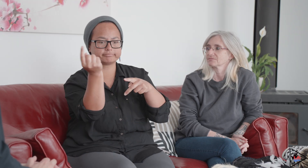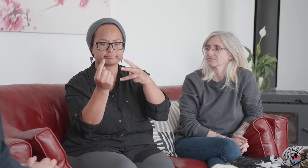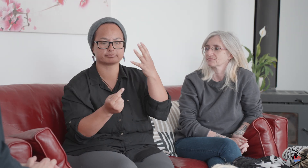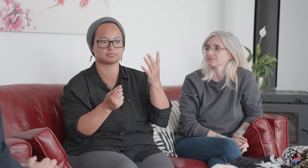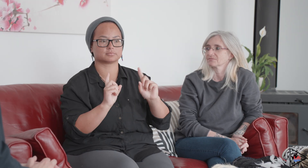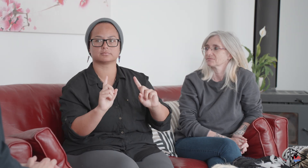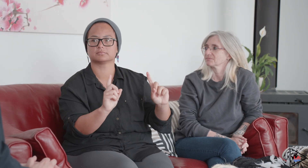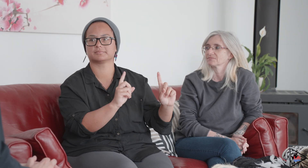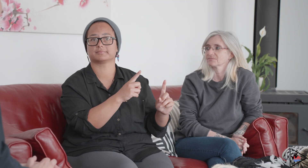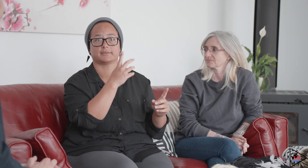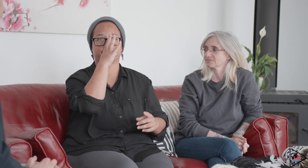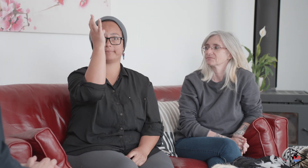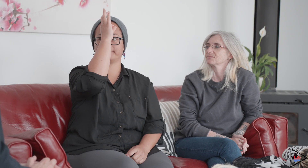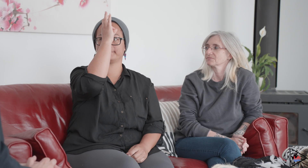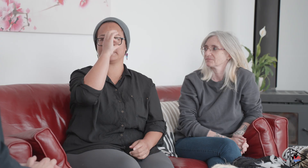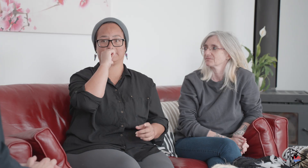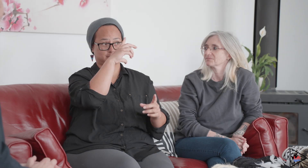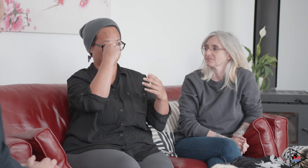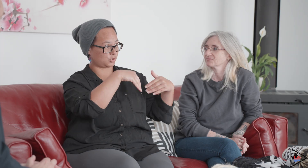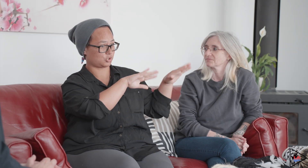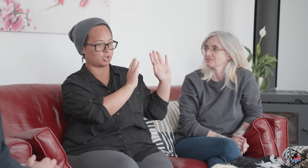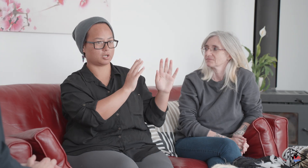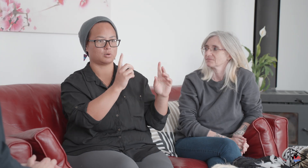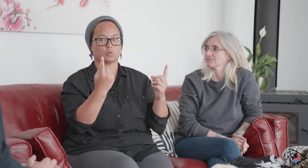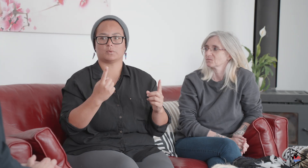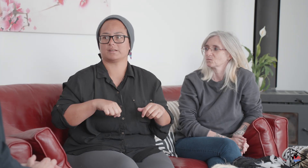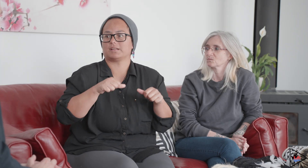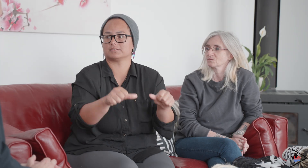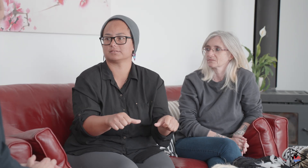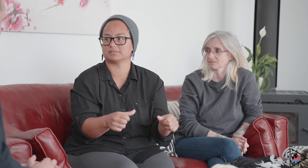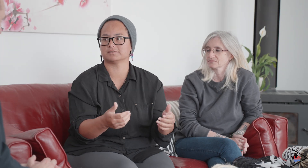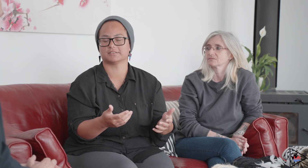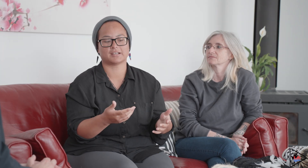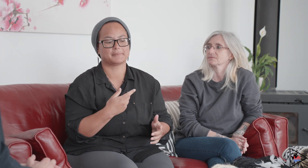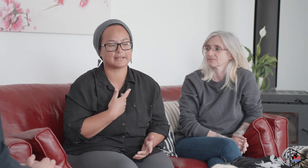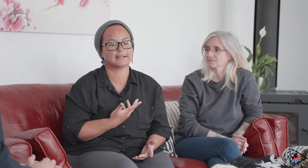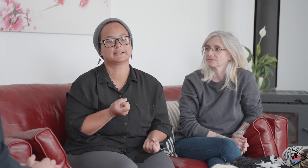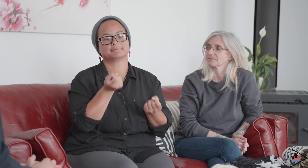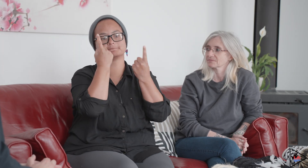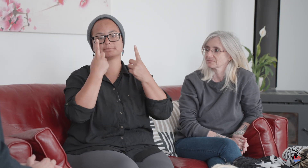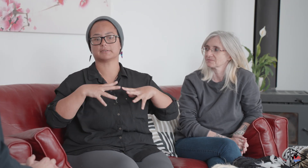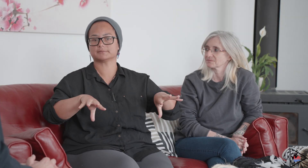everyone knows about carving, or knows about things in Te Ao Māori. So, the question is who's next? And